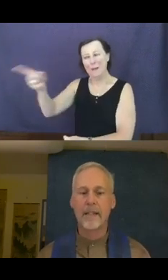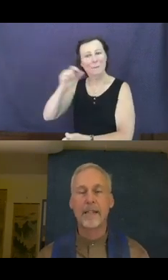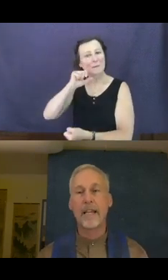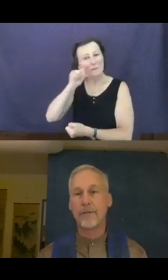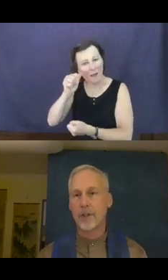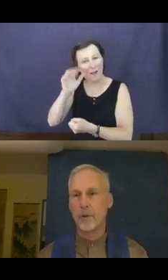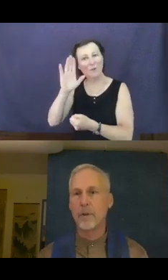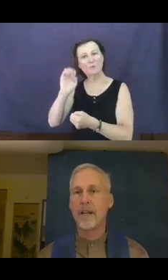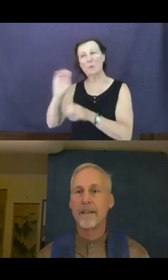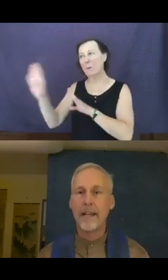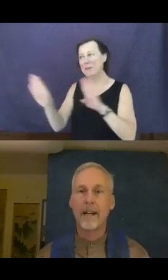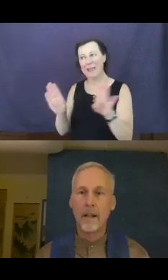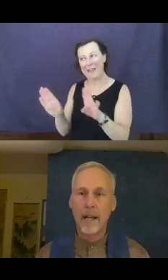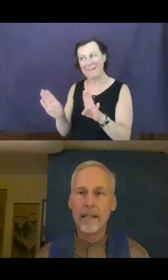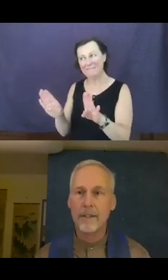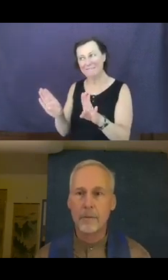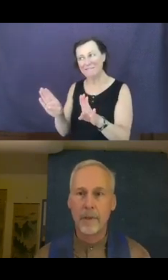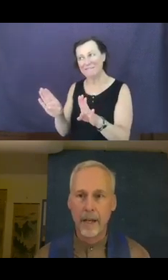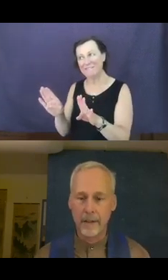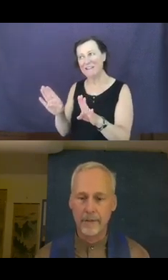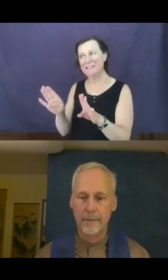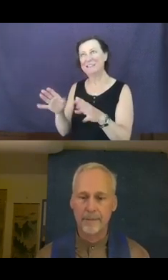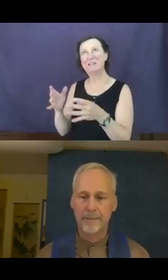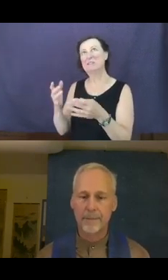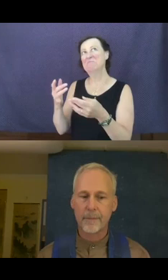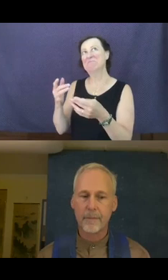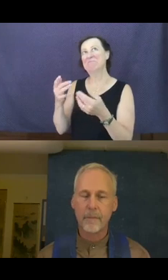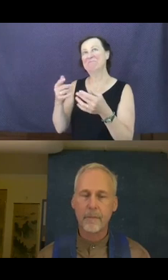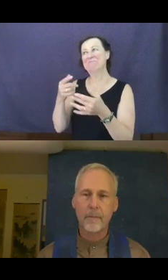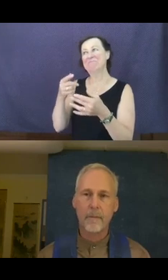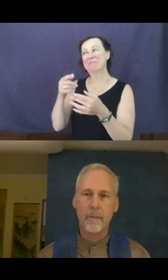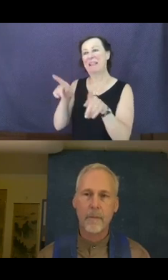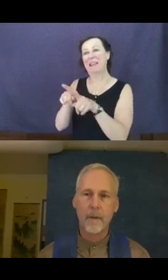they've shown they are likely to behave.